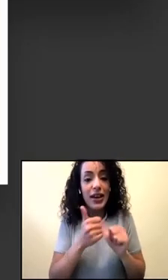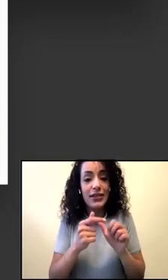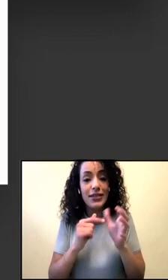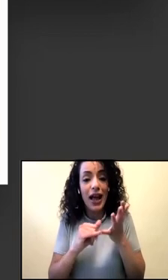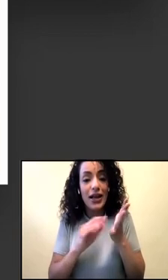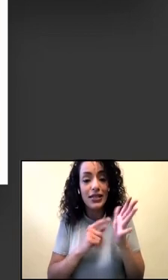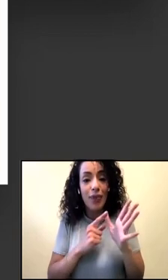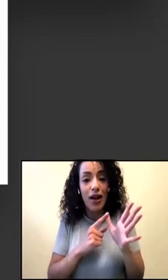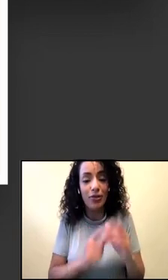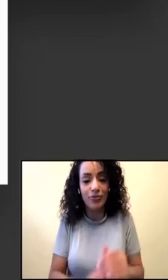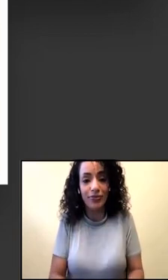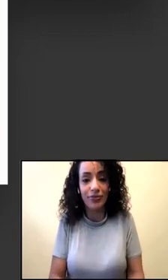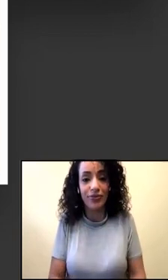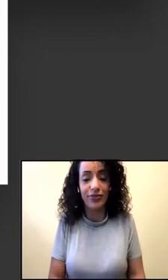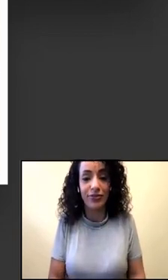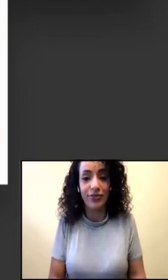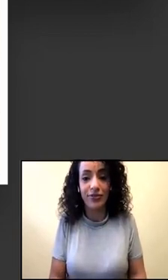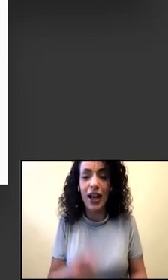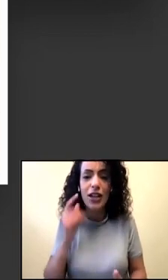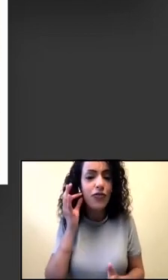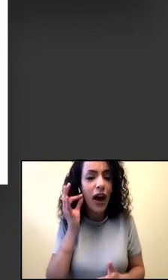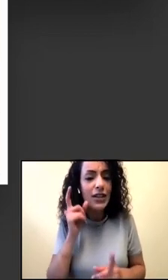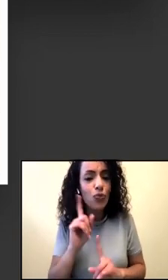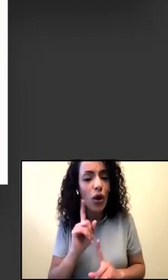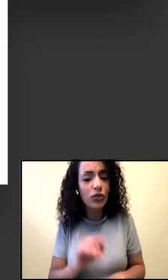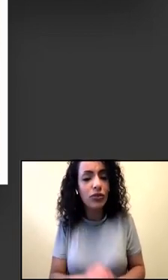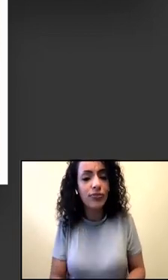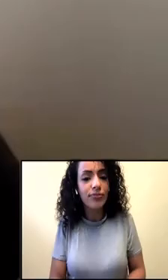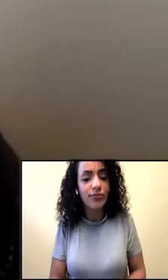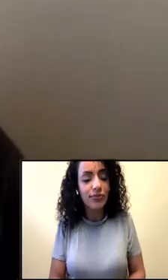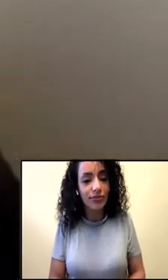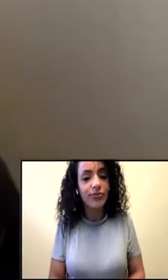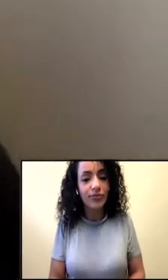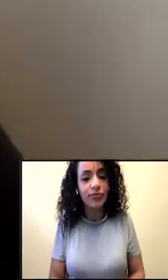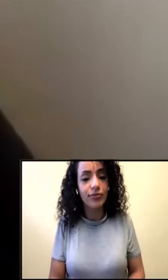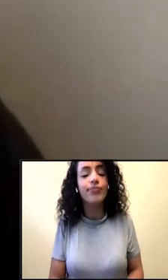A piece of advice you would give. Yeah i mean I second everything that's been said and I think